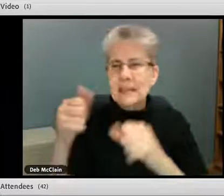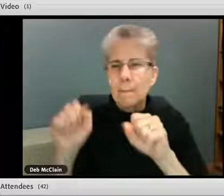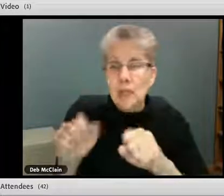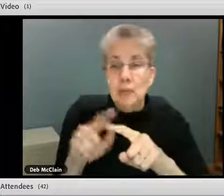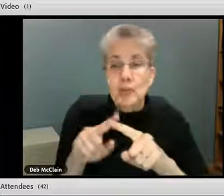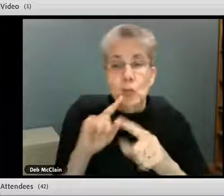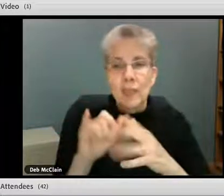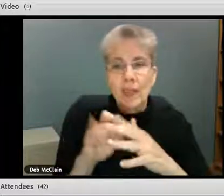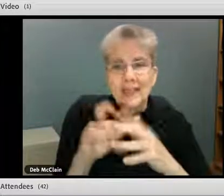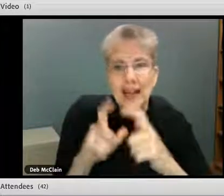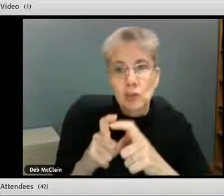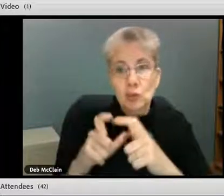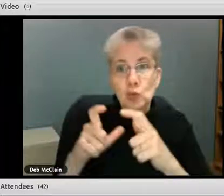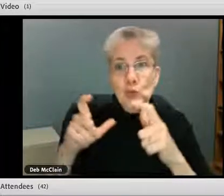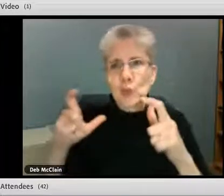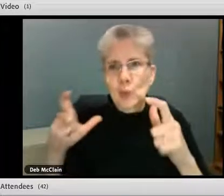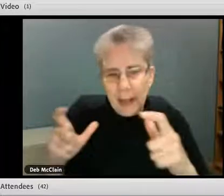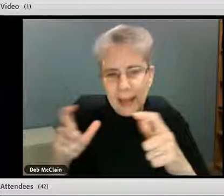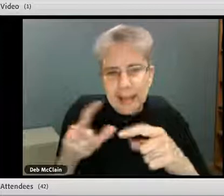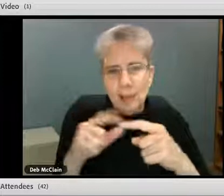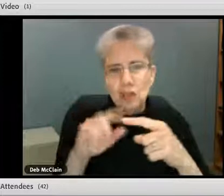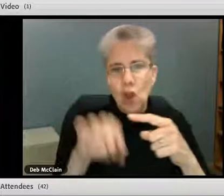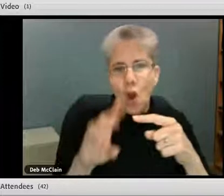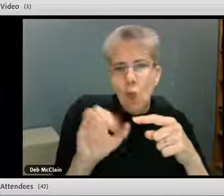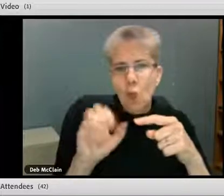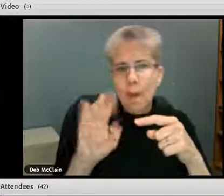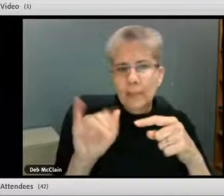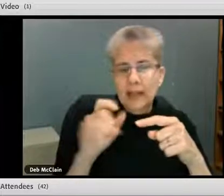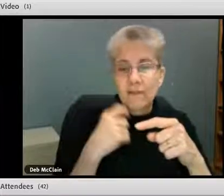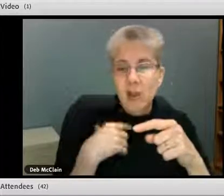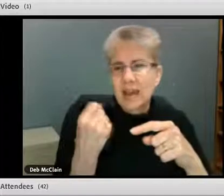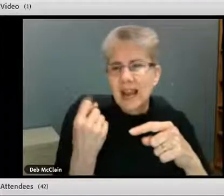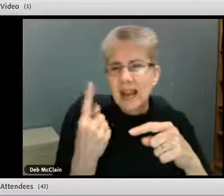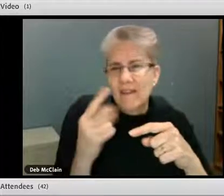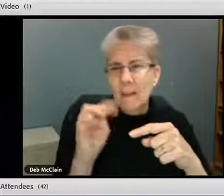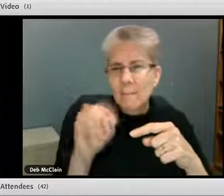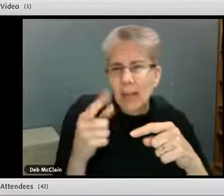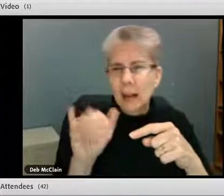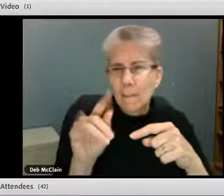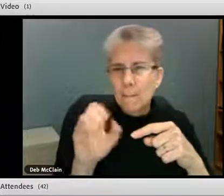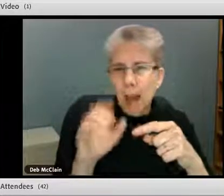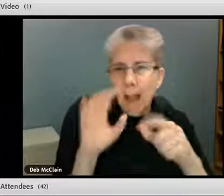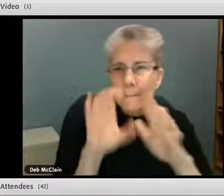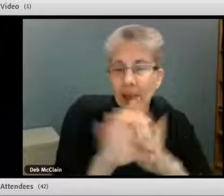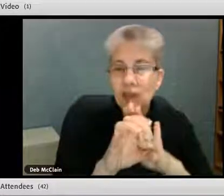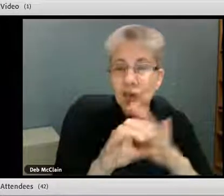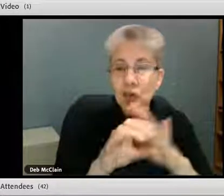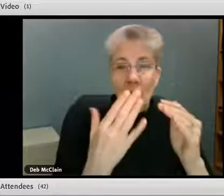especially with websites. If you have like 11 megabyte pictures, 15 megabyte pictures, which are the ones that you would take